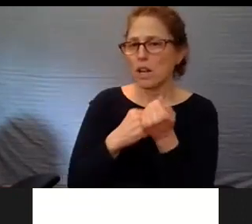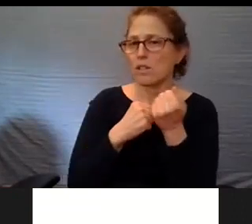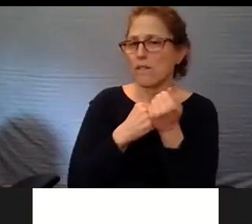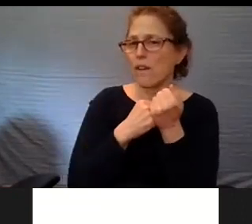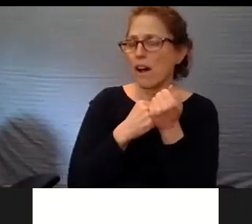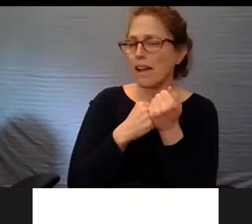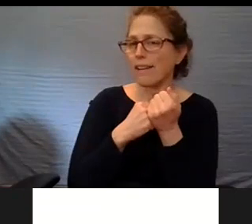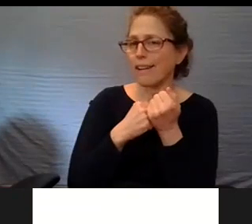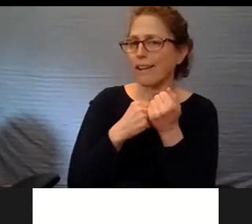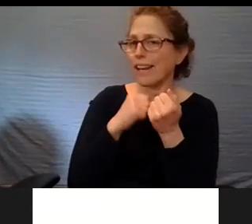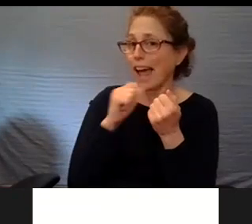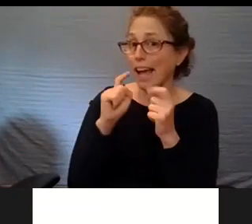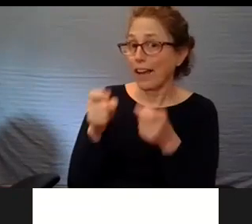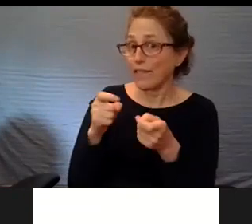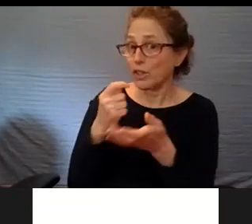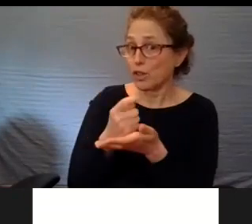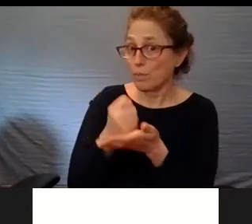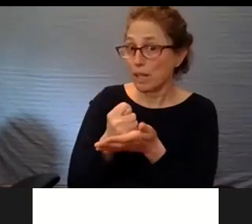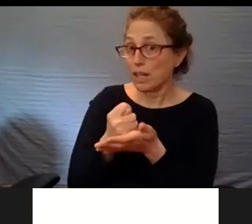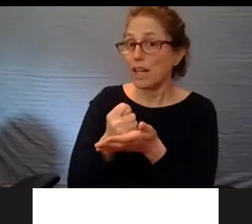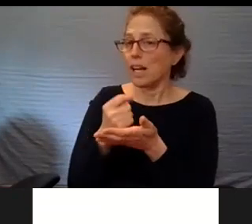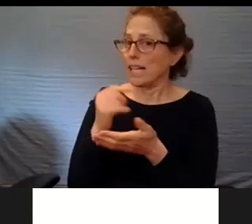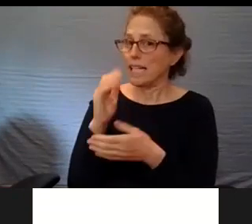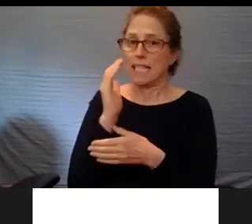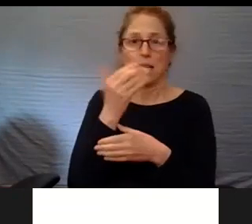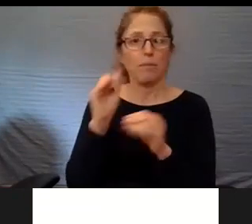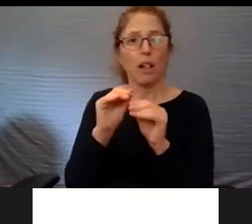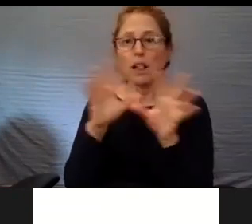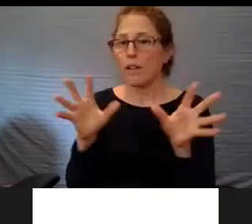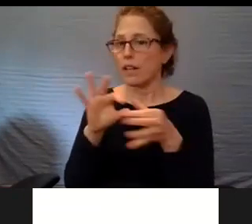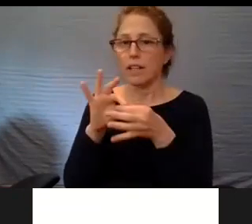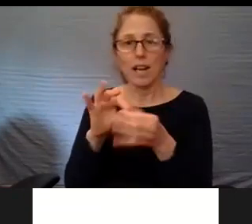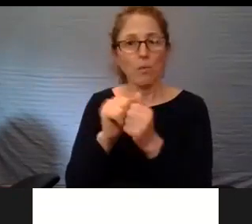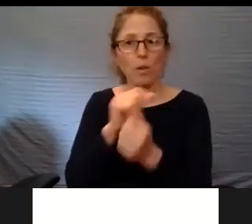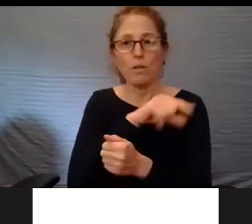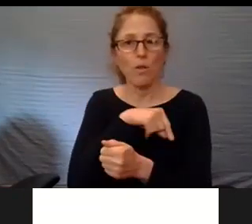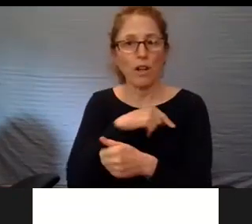treatment, it seemed that that was clearly about quality of life and really ableist.